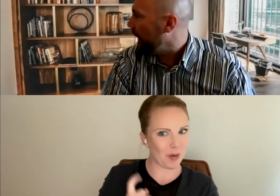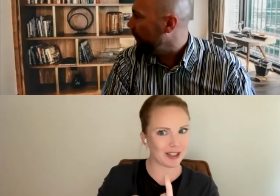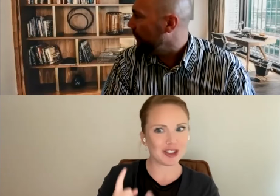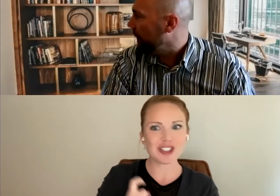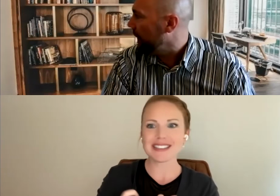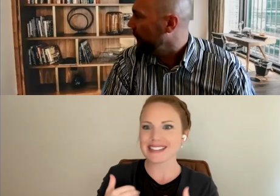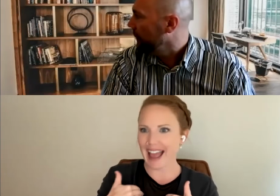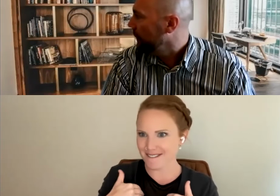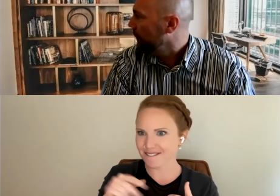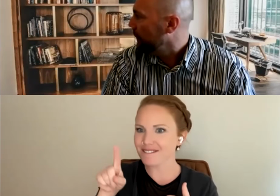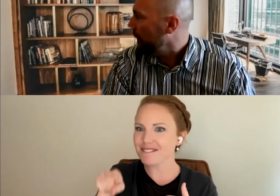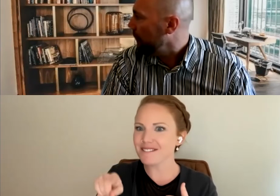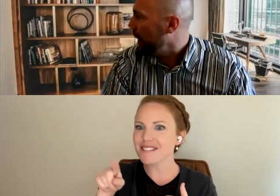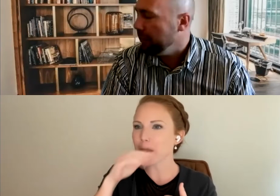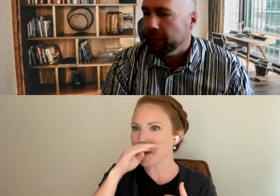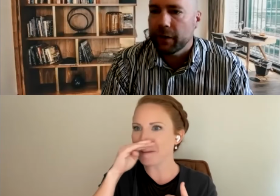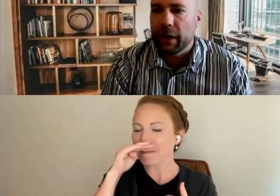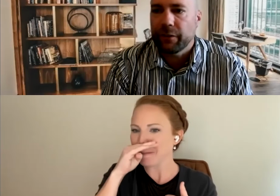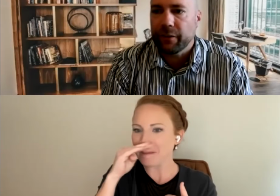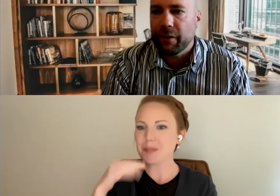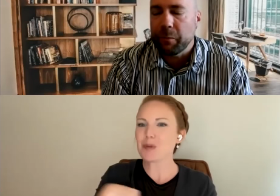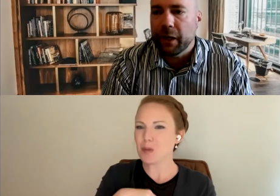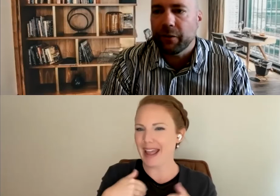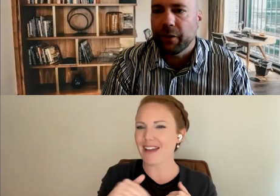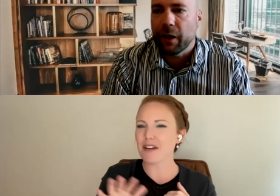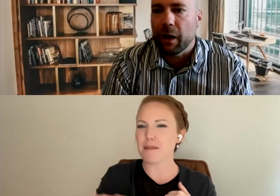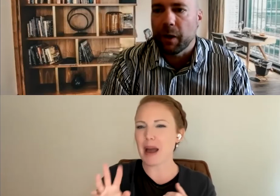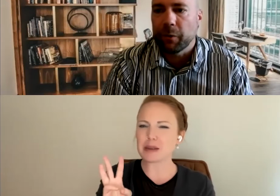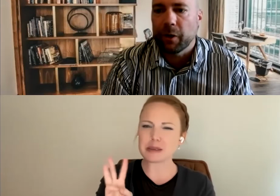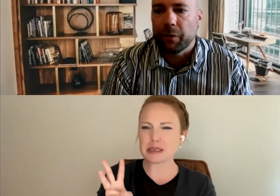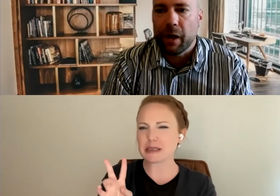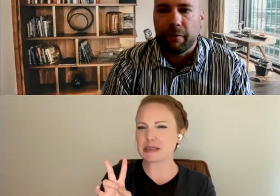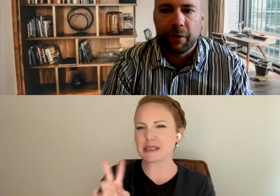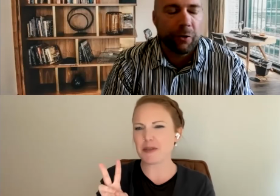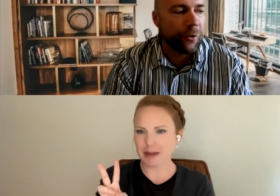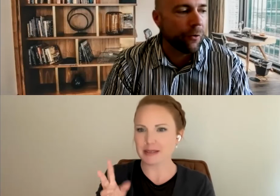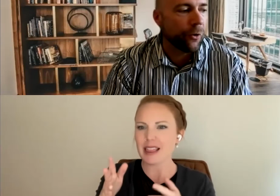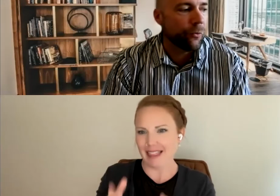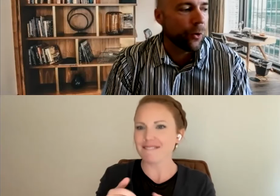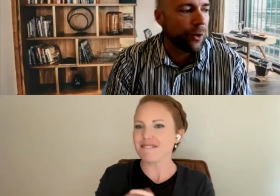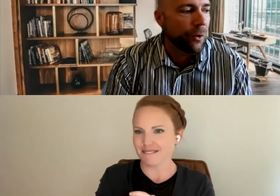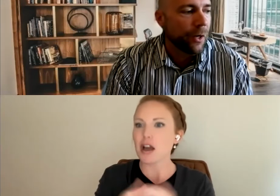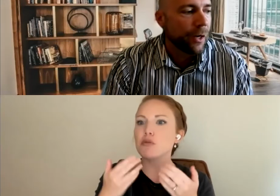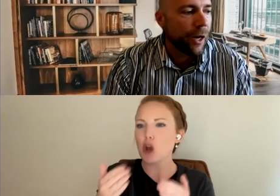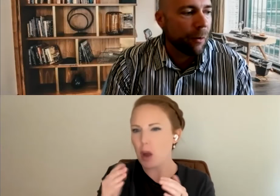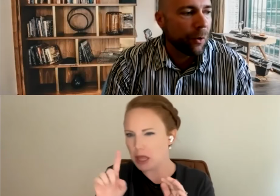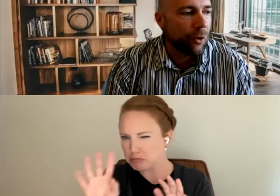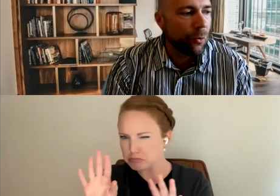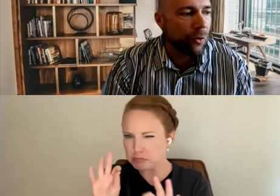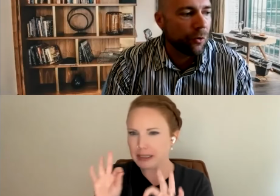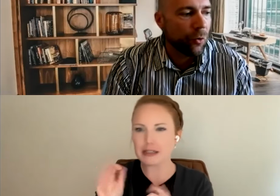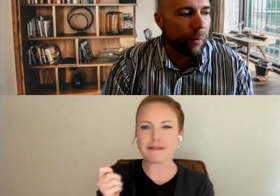we have about six, seven minutes I'm gonna field a few of those for you. Do you want